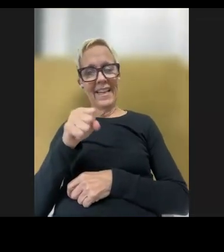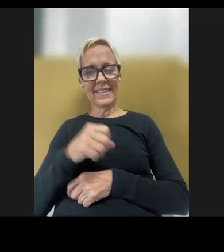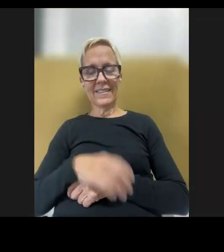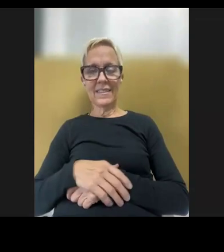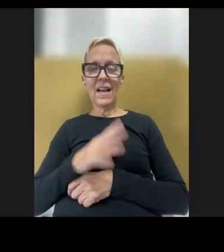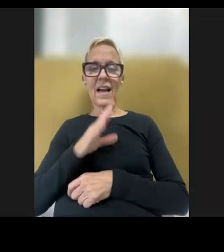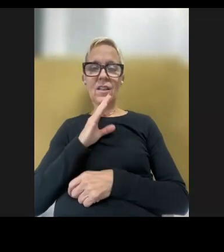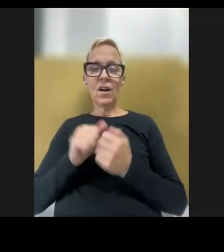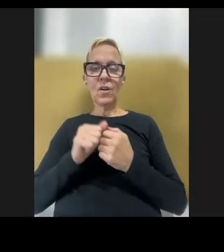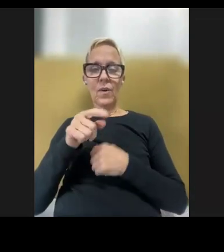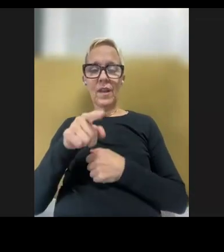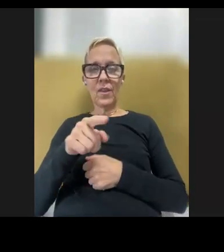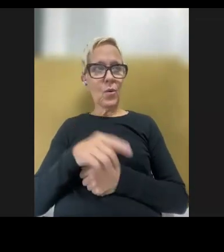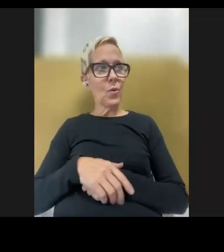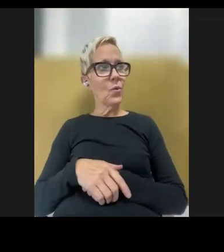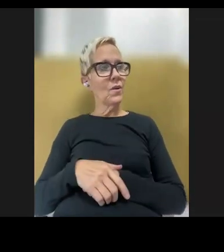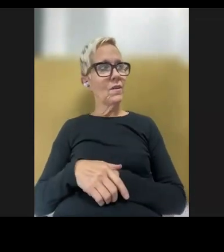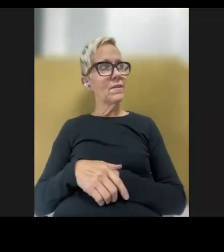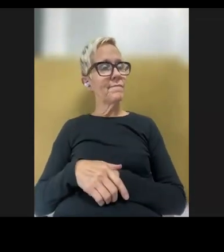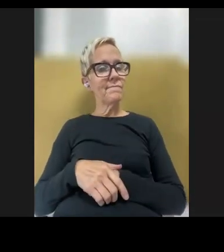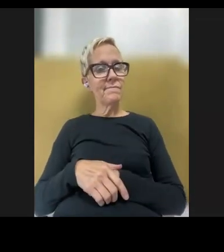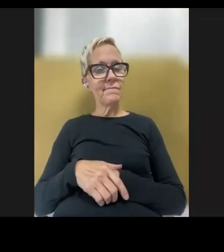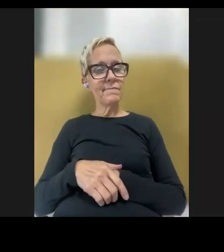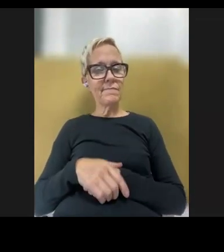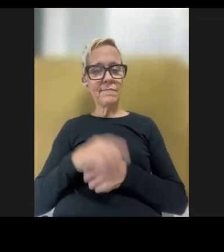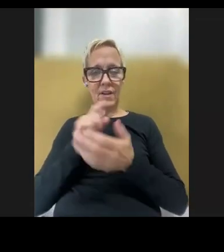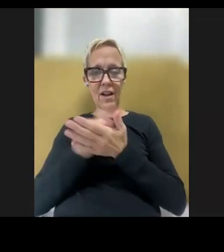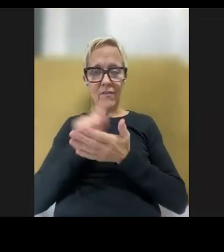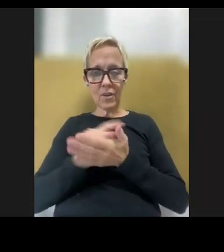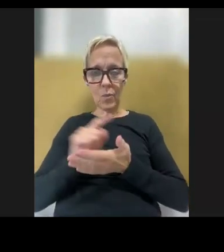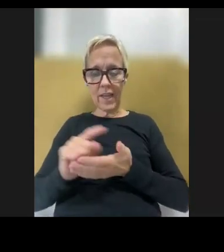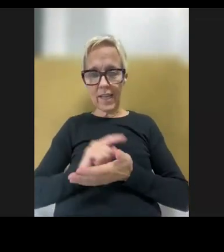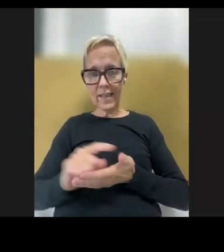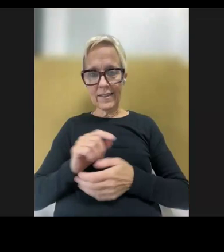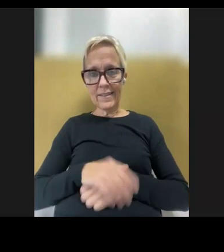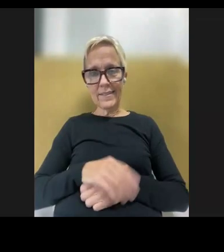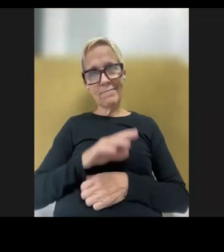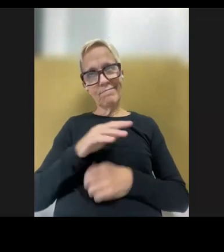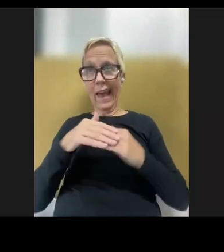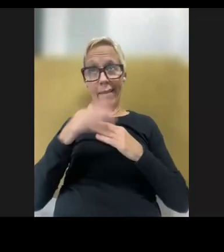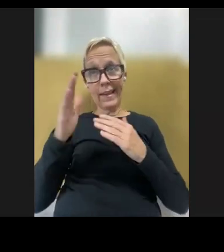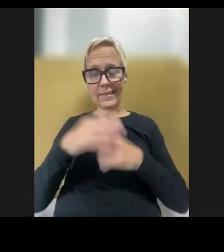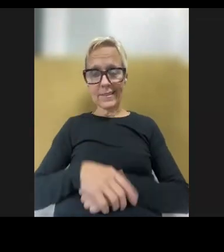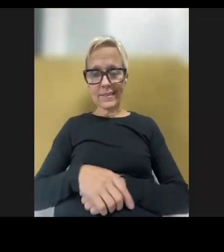Yeah.